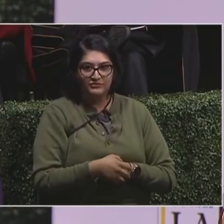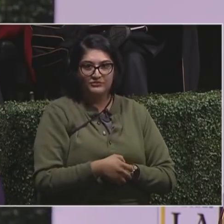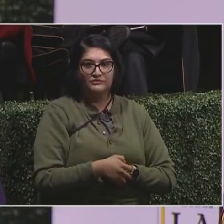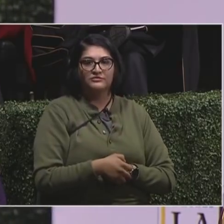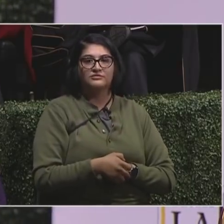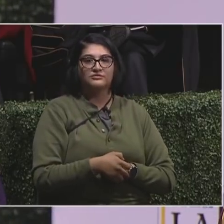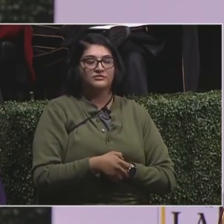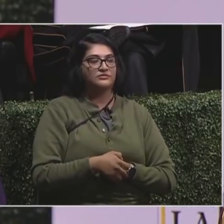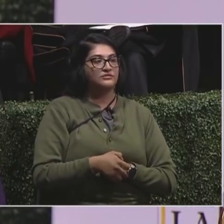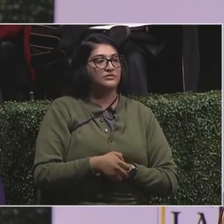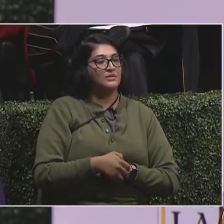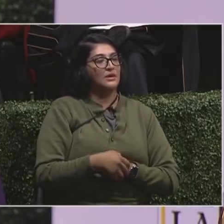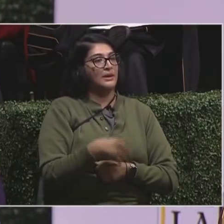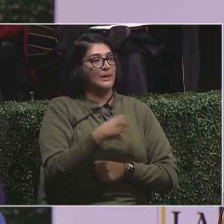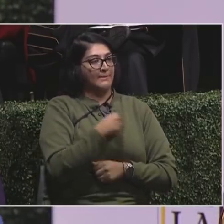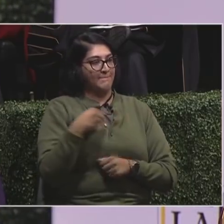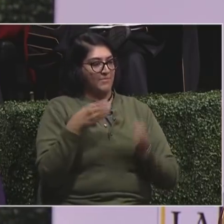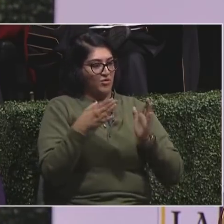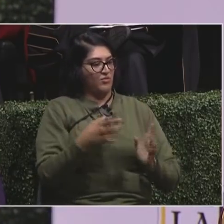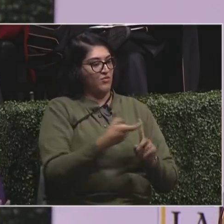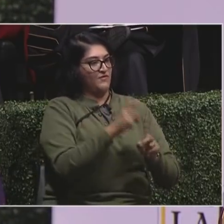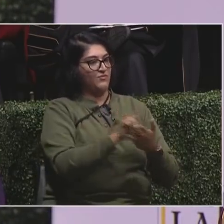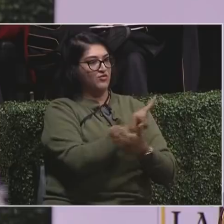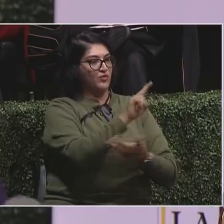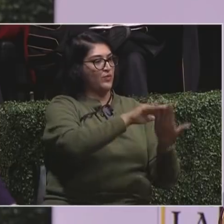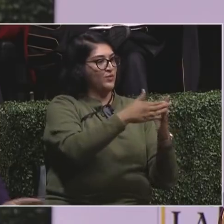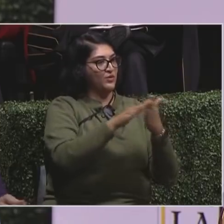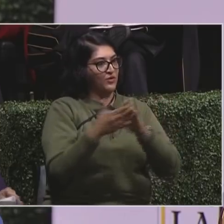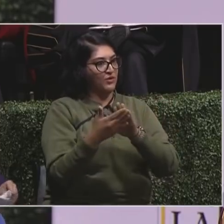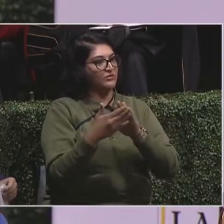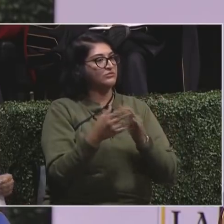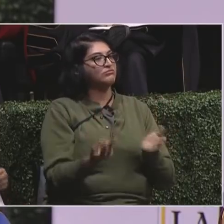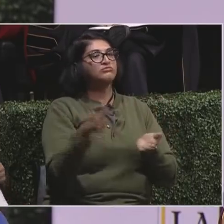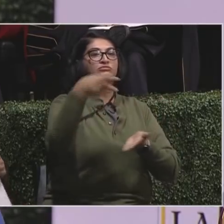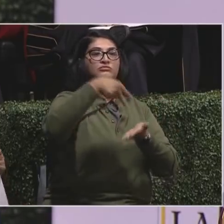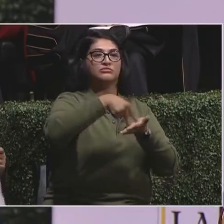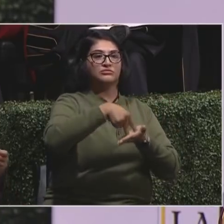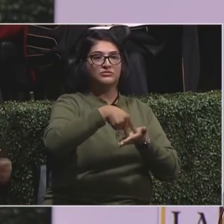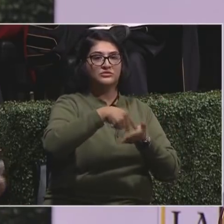I'D ALSO LIKE TO WELCOME OUR SPECIAL GUEST, ALUMNUS AND FORMER LOS ANGELES